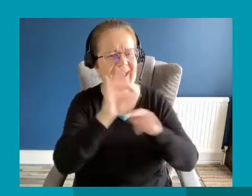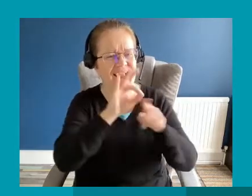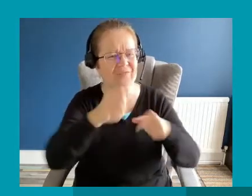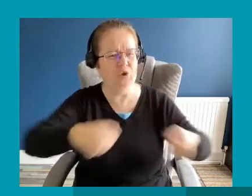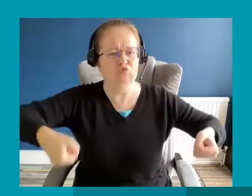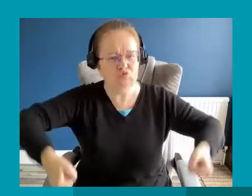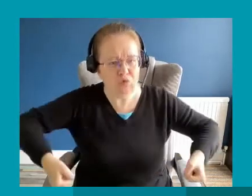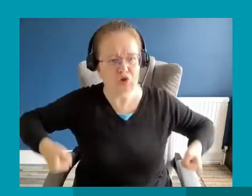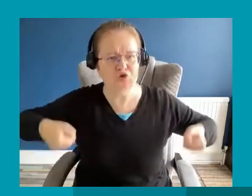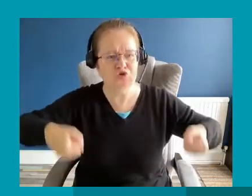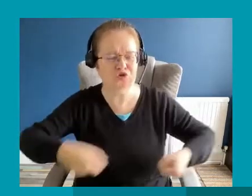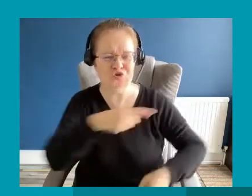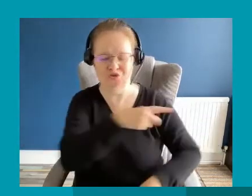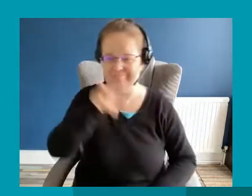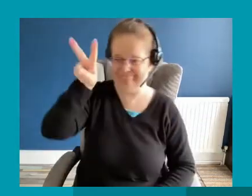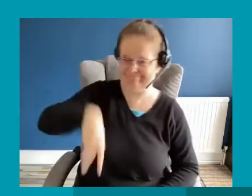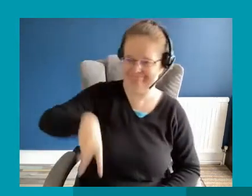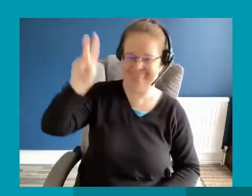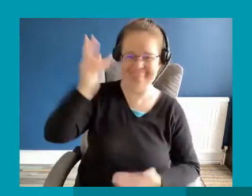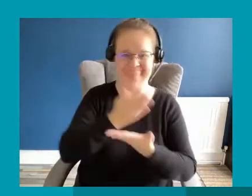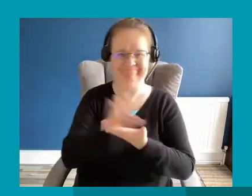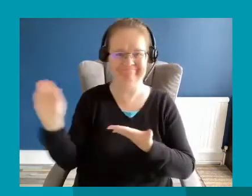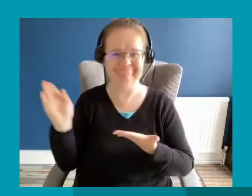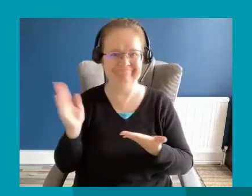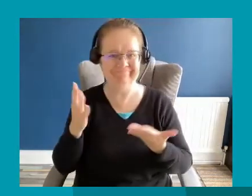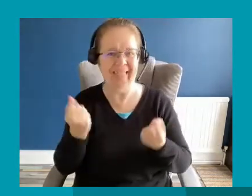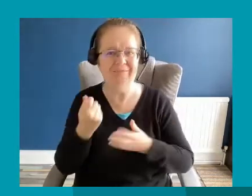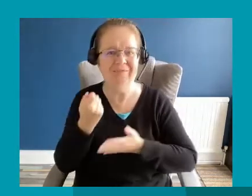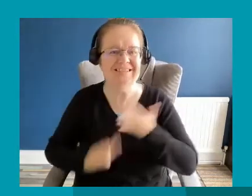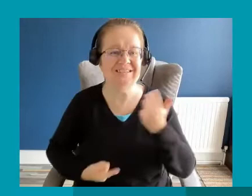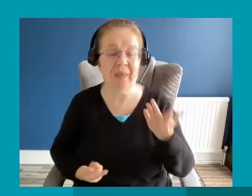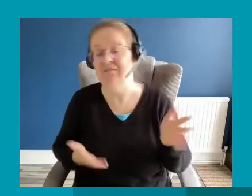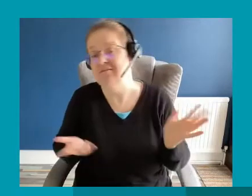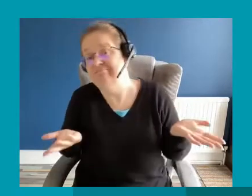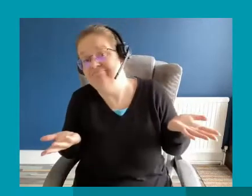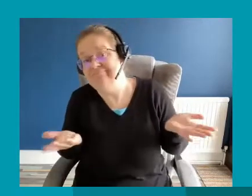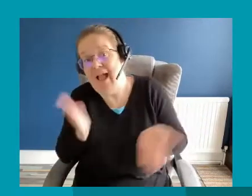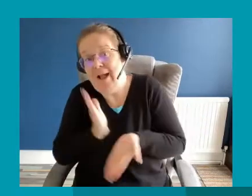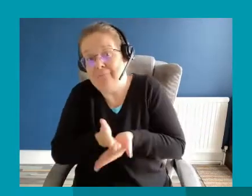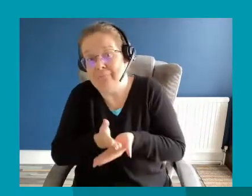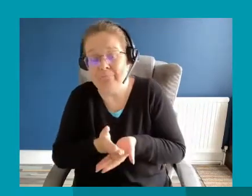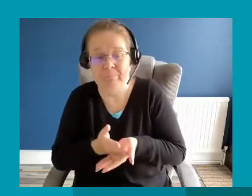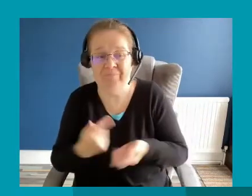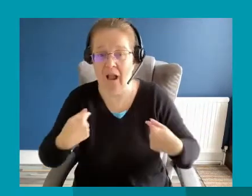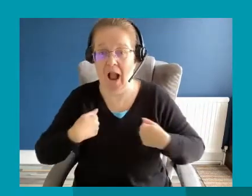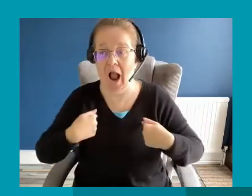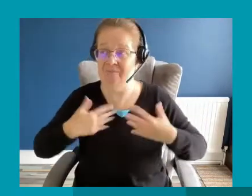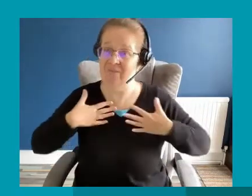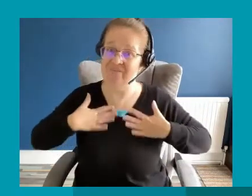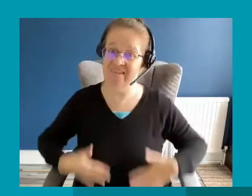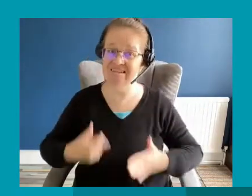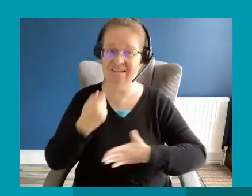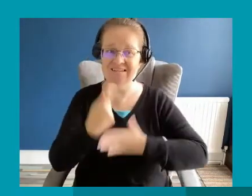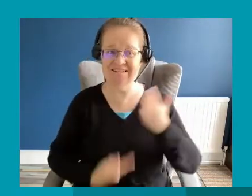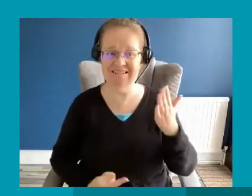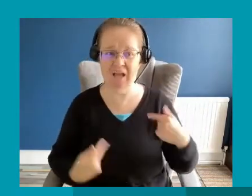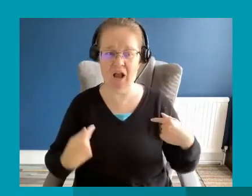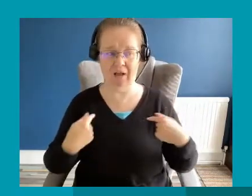It was obvious? Yeah, you know. It was definitely, you know, I have a physical disability. I'm proud about my disability.